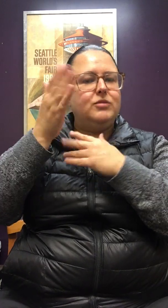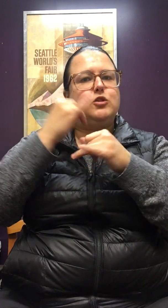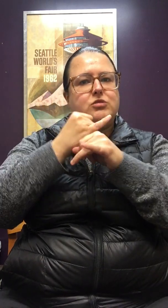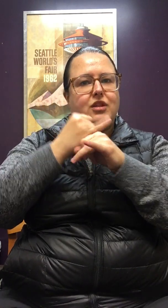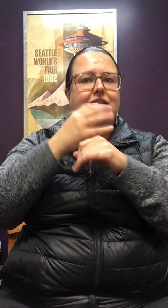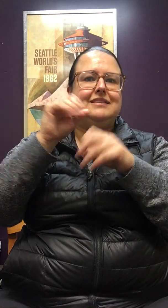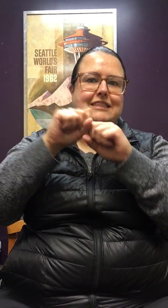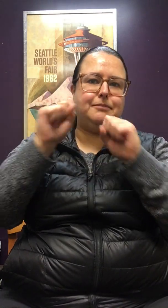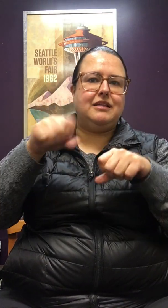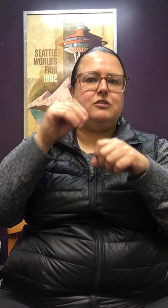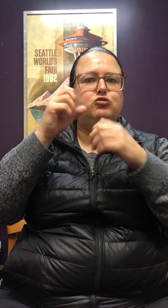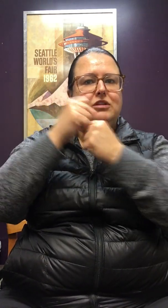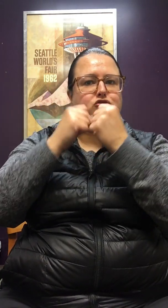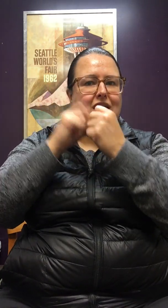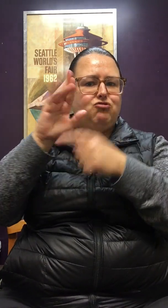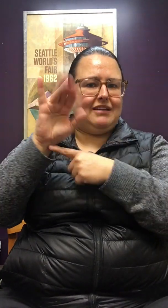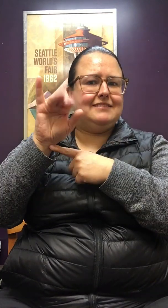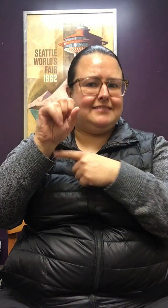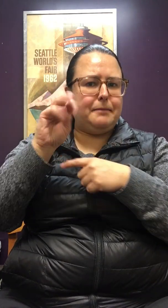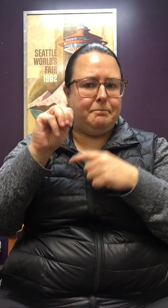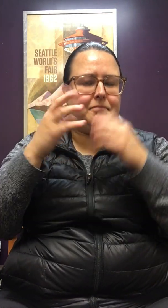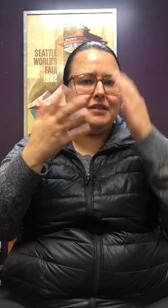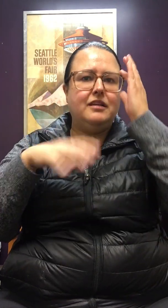that happens through institutional, systemic, and structural racism.